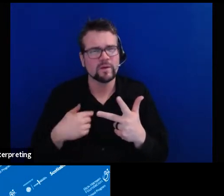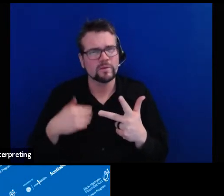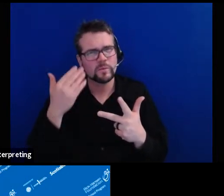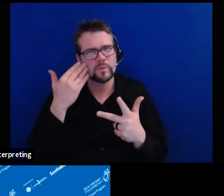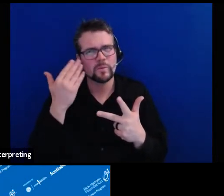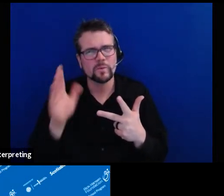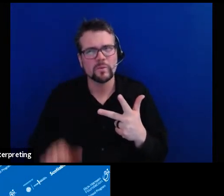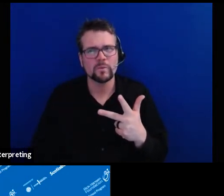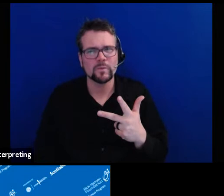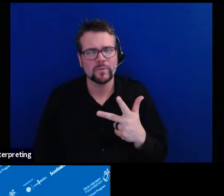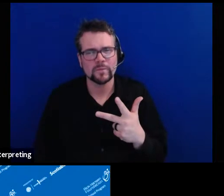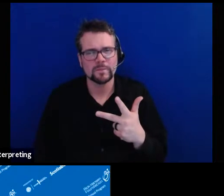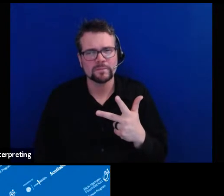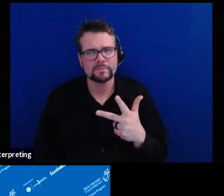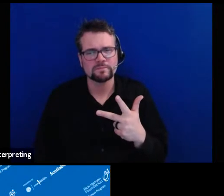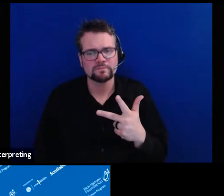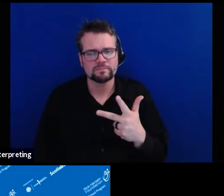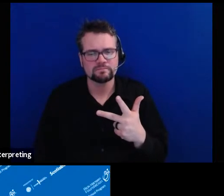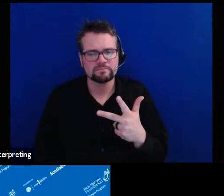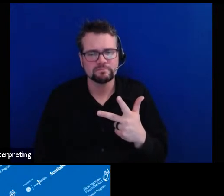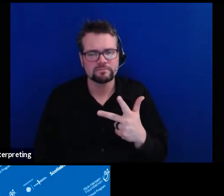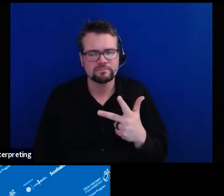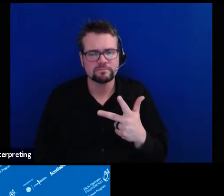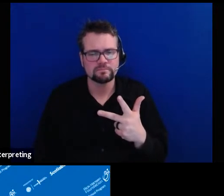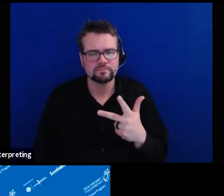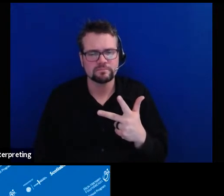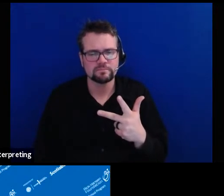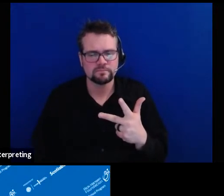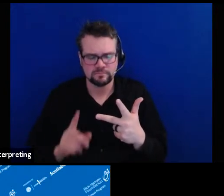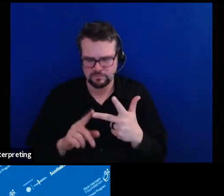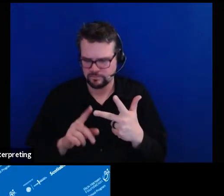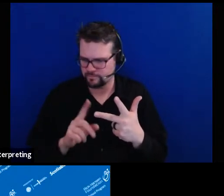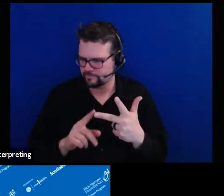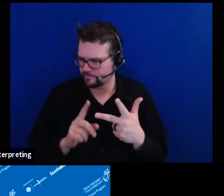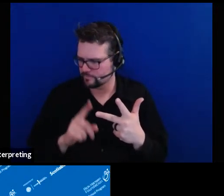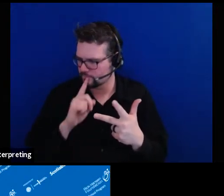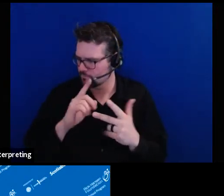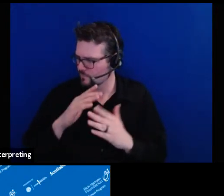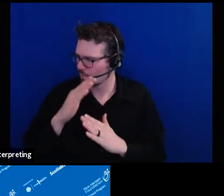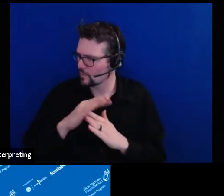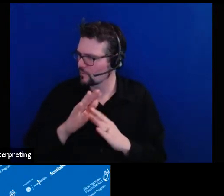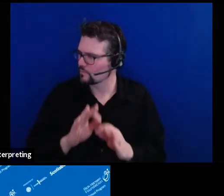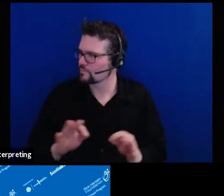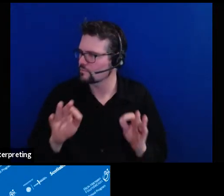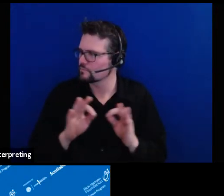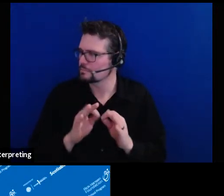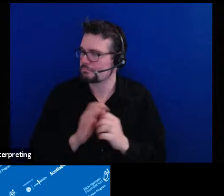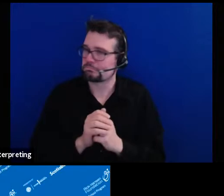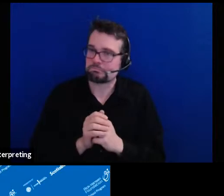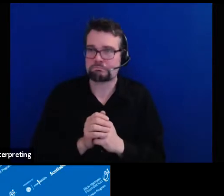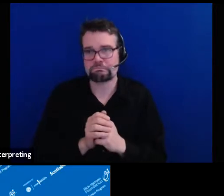THIRD ONE THAT IS MOST IMPORTANT. I DON'T KNOW. I CAN'T THINK.